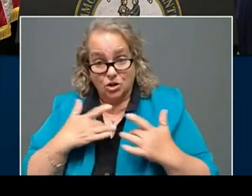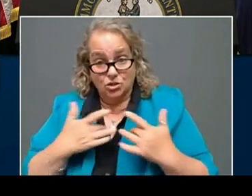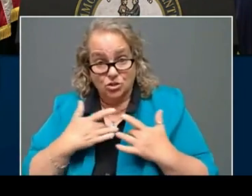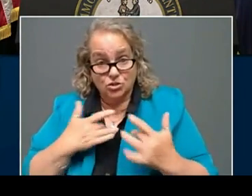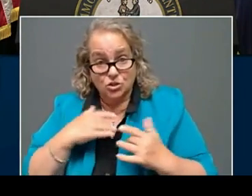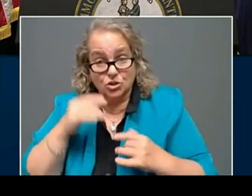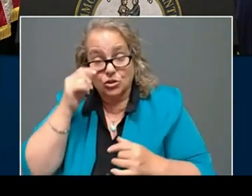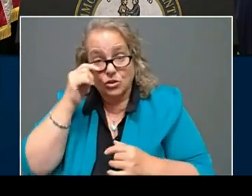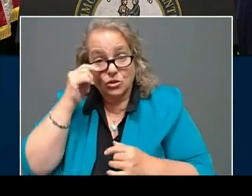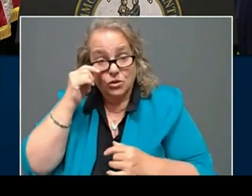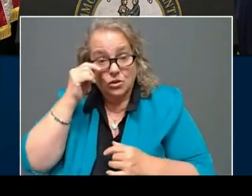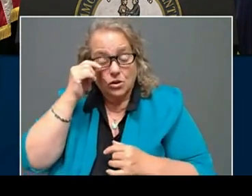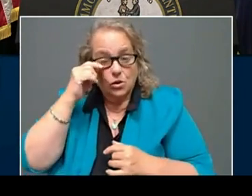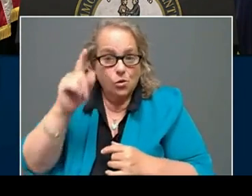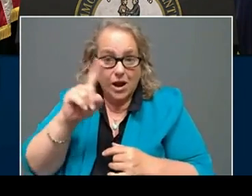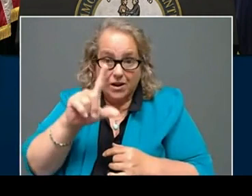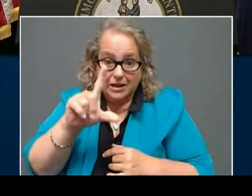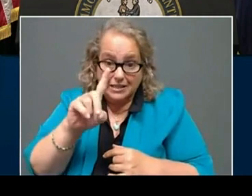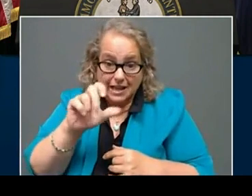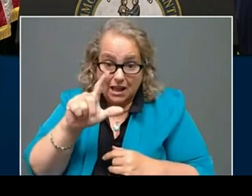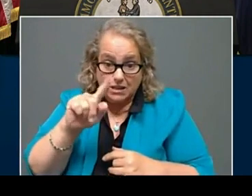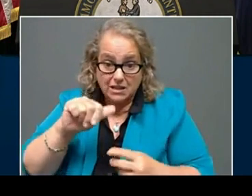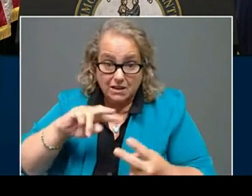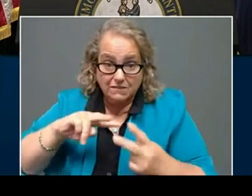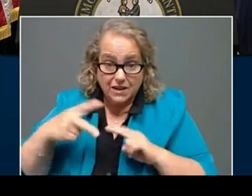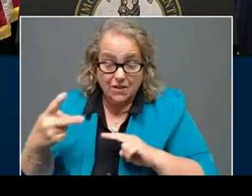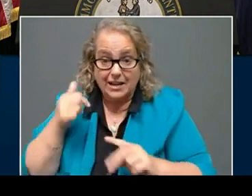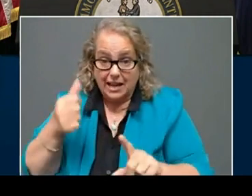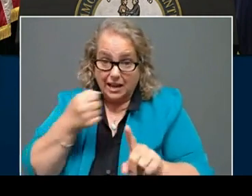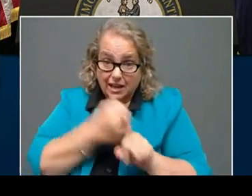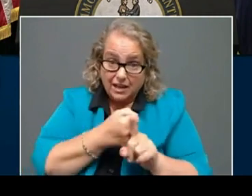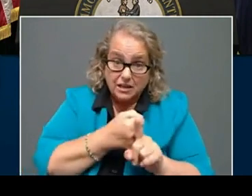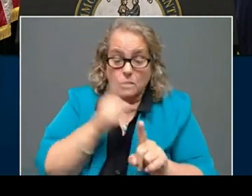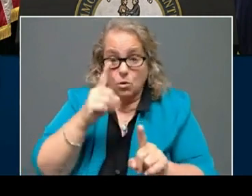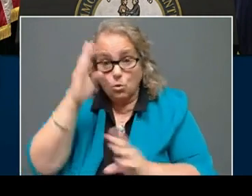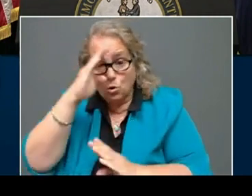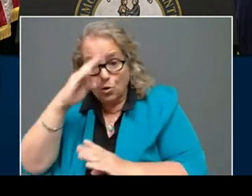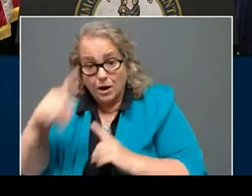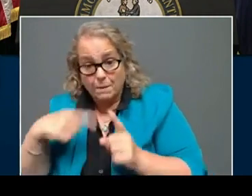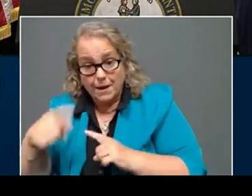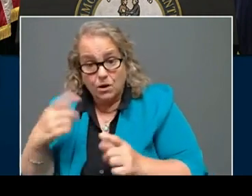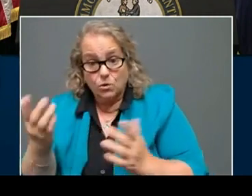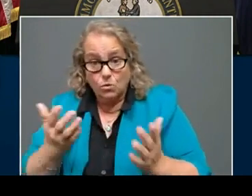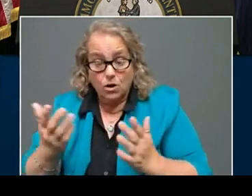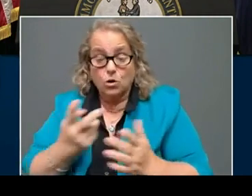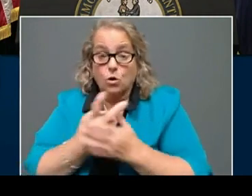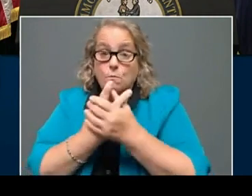variant uh can hit and where we're worried about is both in certain age